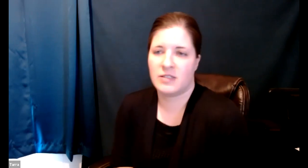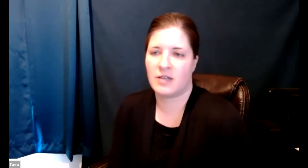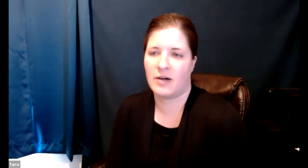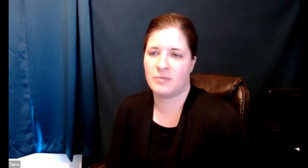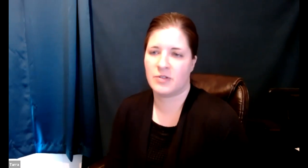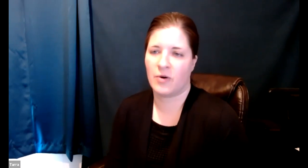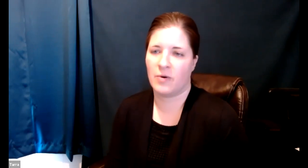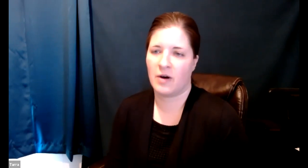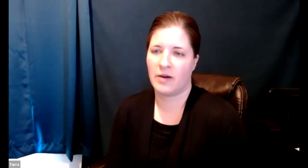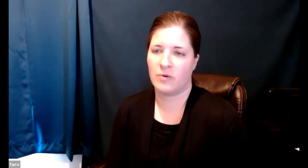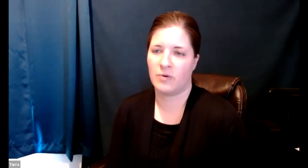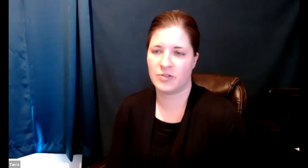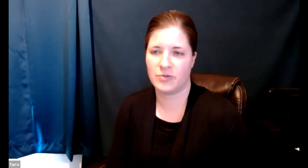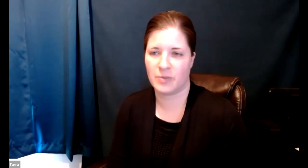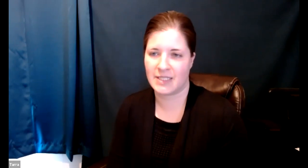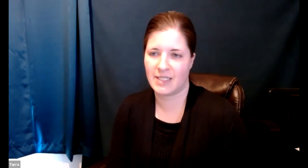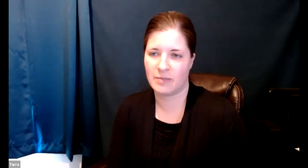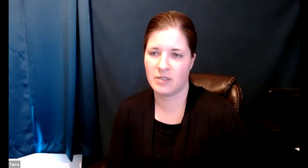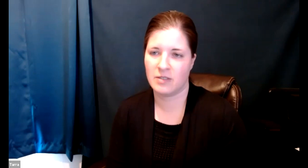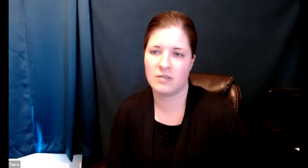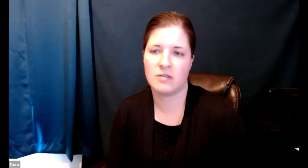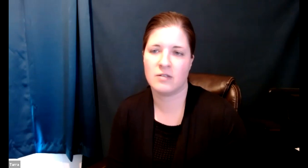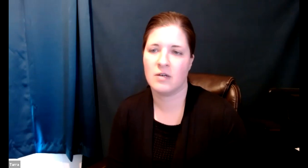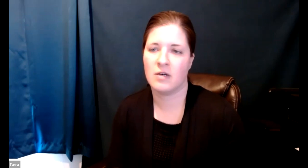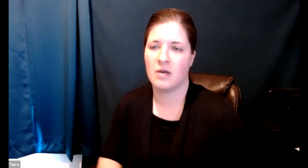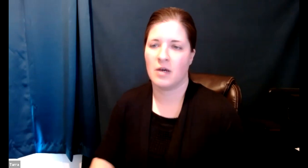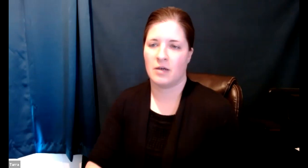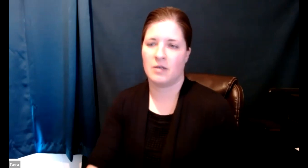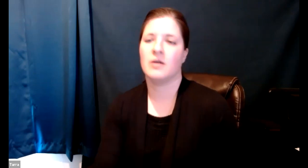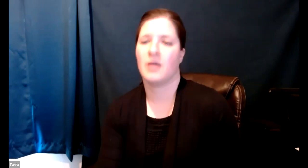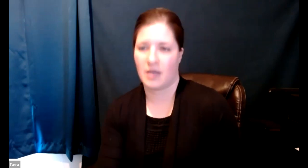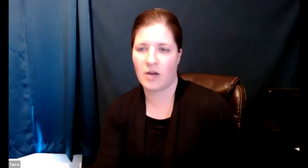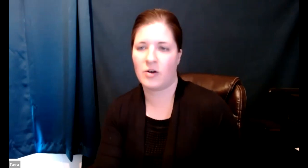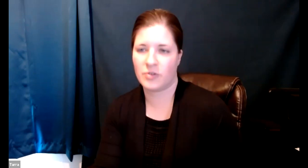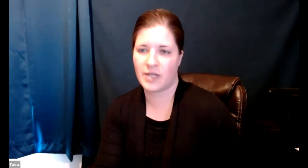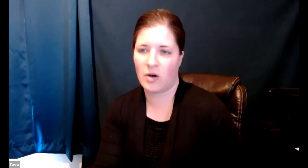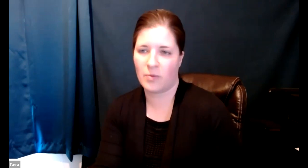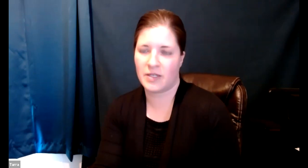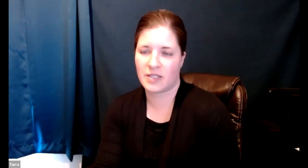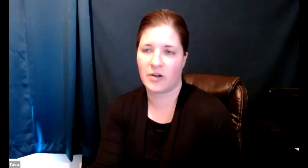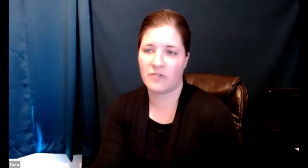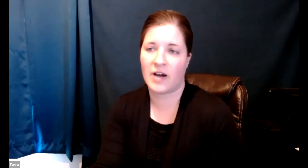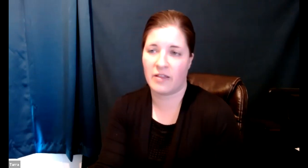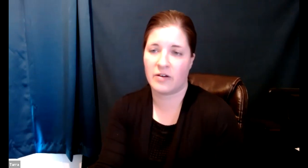I'm on the, I'm the director at the Commission, I'm involved in civic